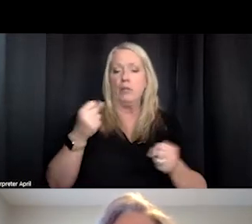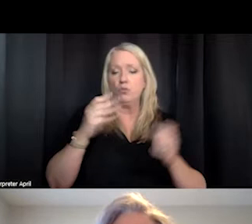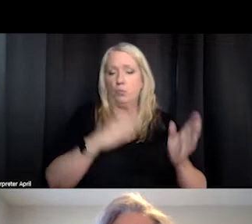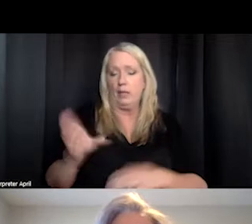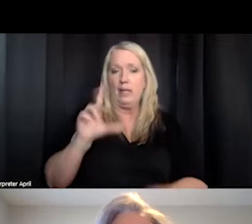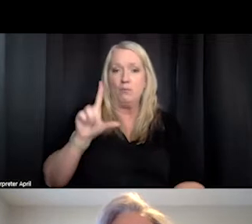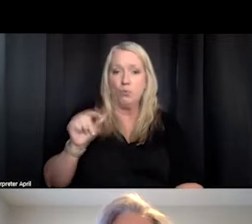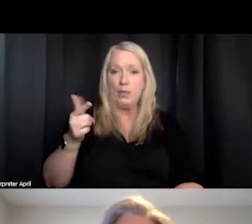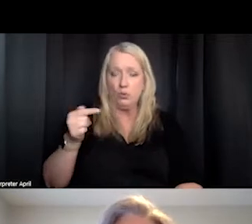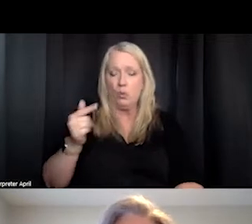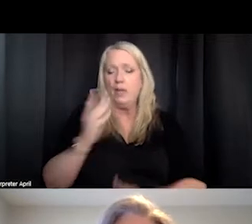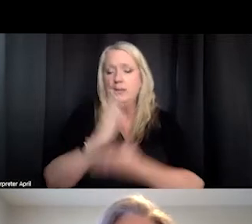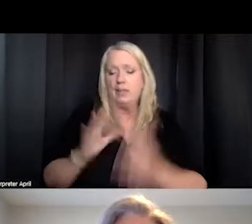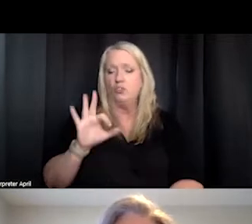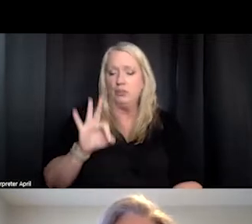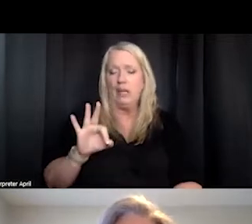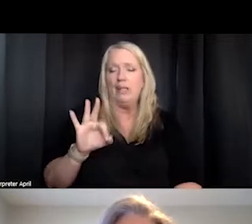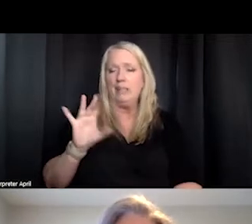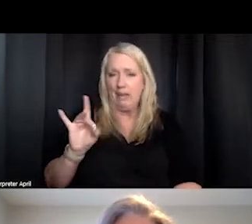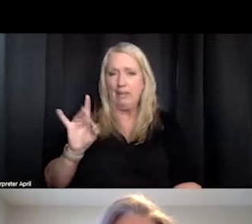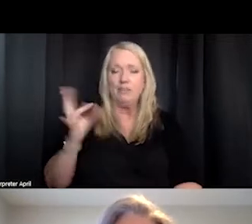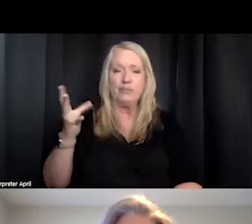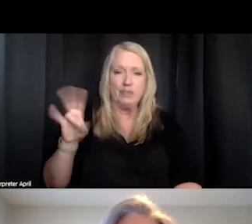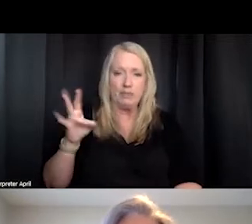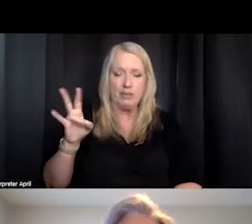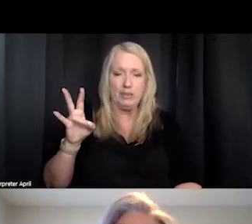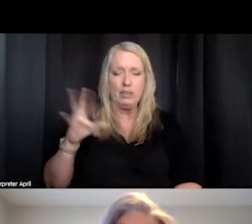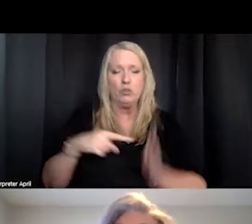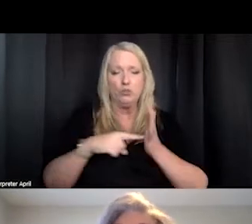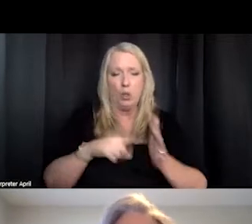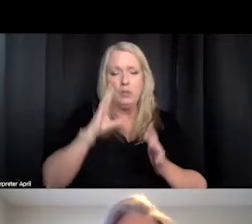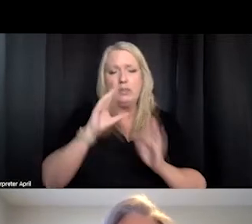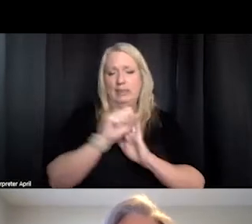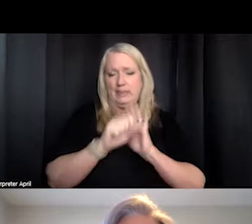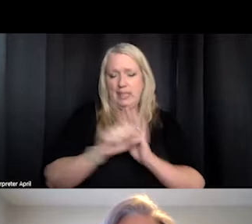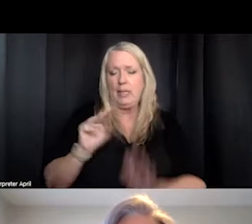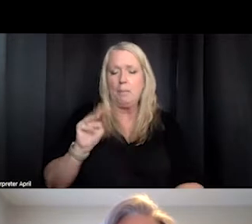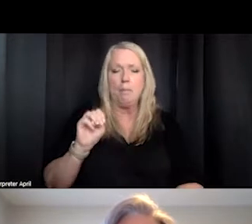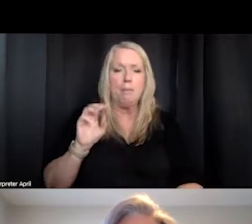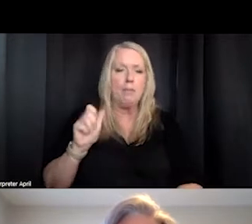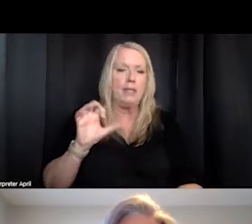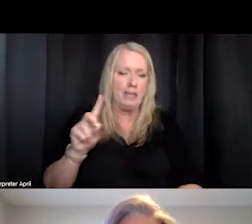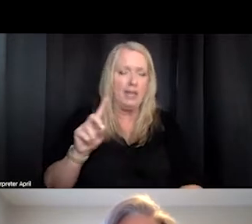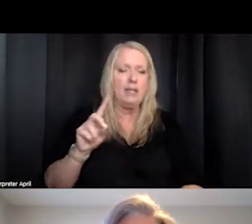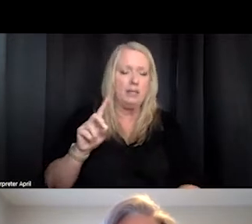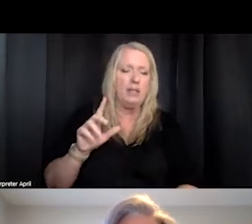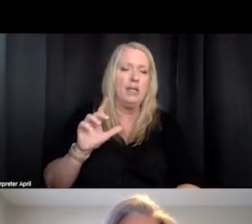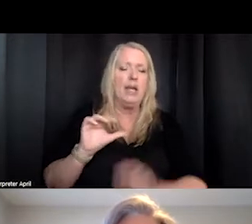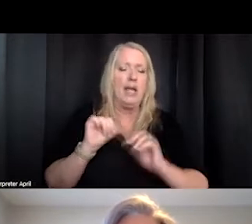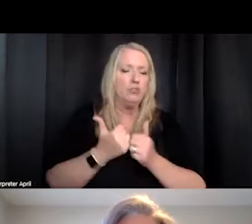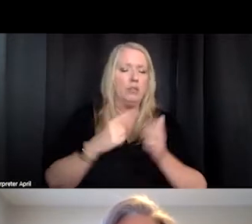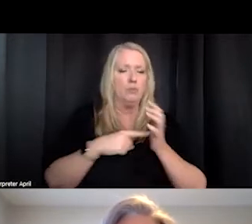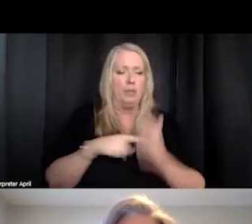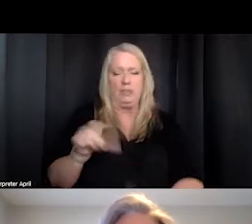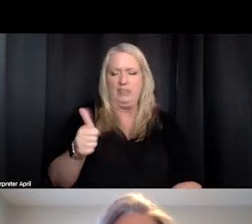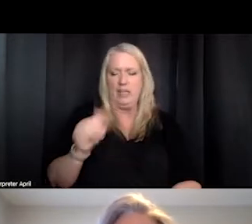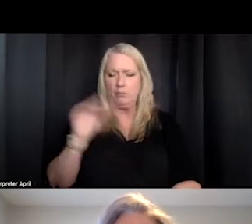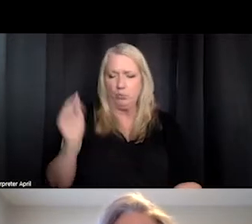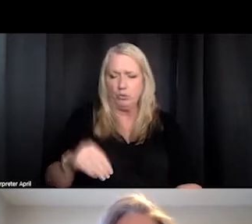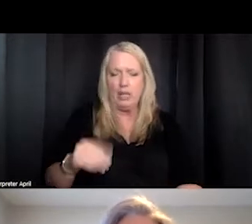SECTION 9817 PROVIDES STATE MEDICAID AGENCIES WITH A TEMPORARY, 10%, PERCENTAGE POINT INCREASE